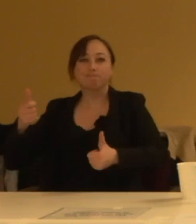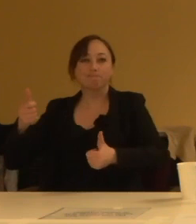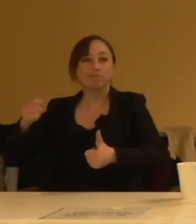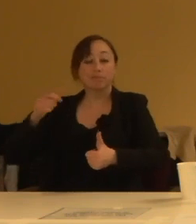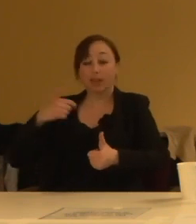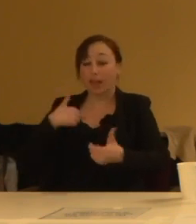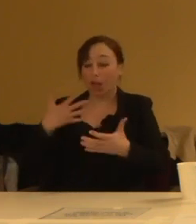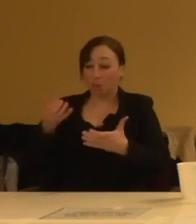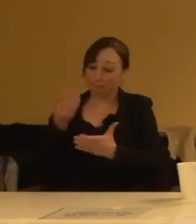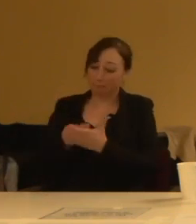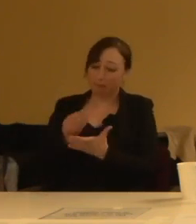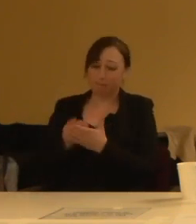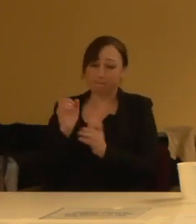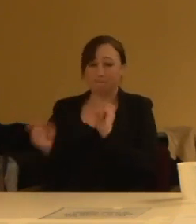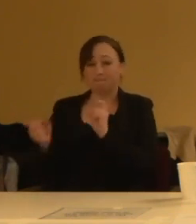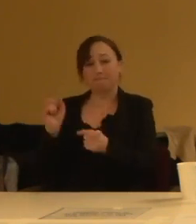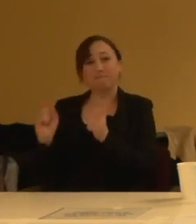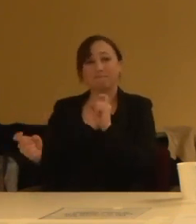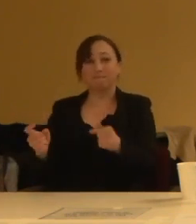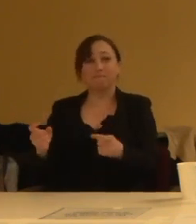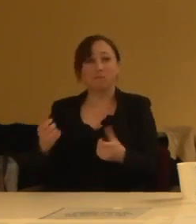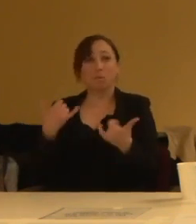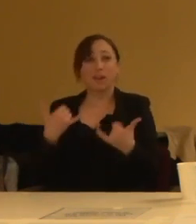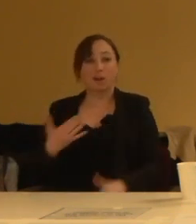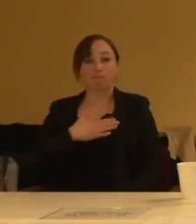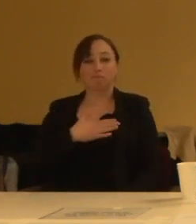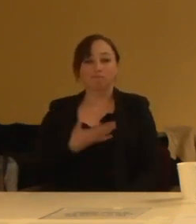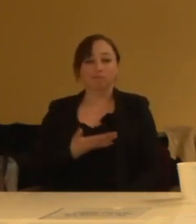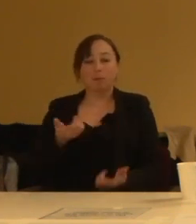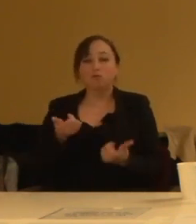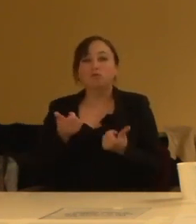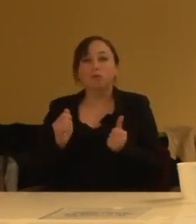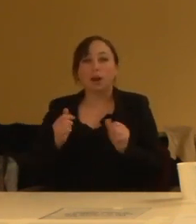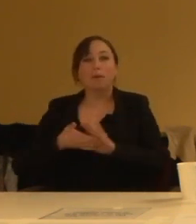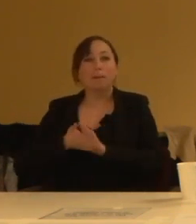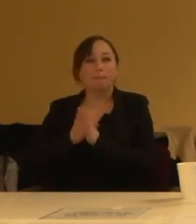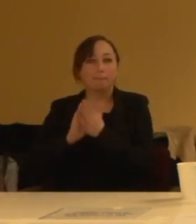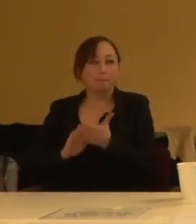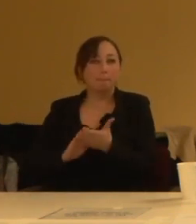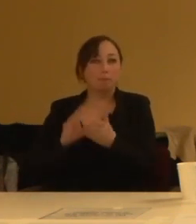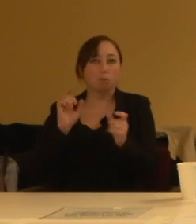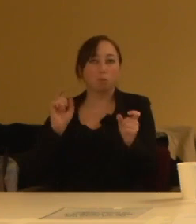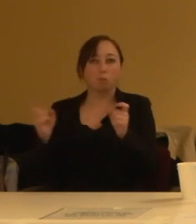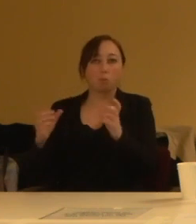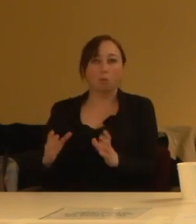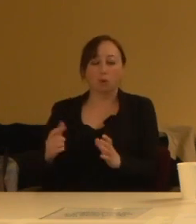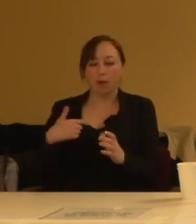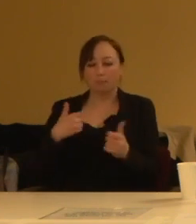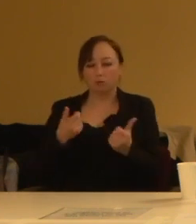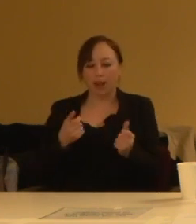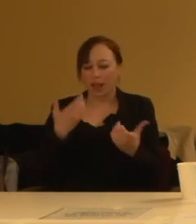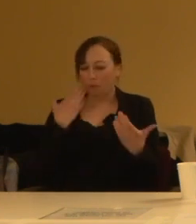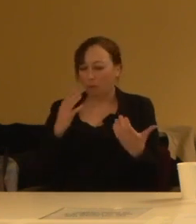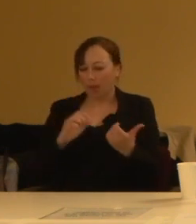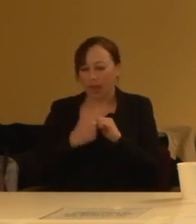I am at this moment, and that I'm trying to be, especially as I'm starting to like, somehow manage to, like I don't even know how I managed to do this,